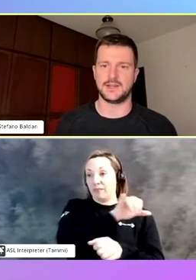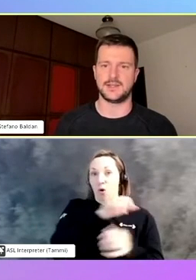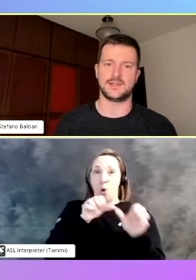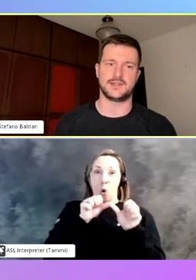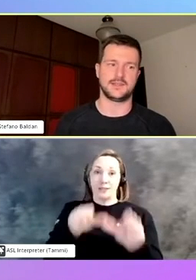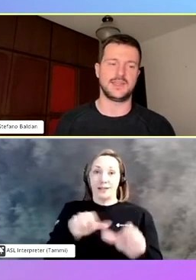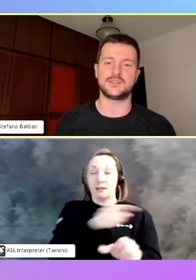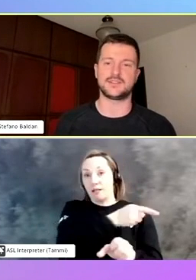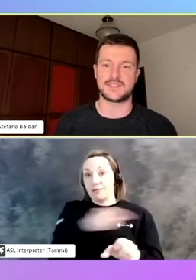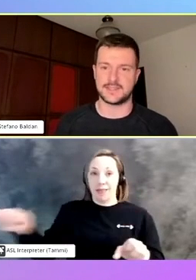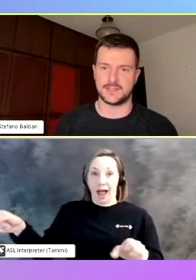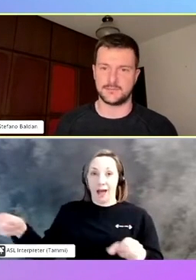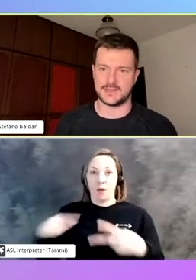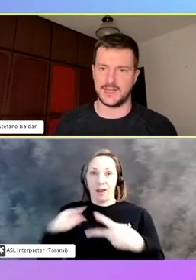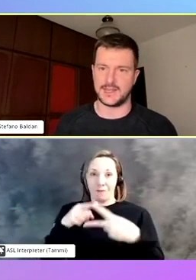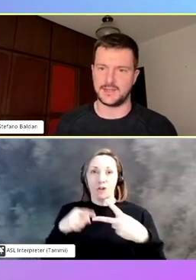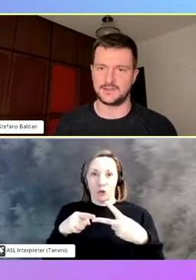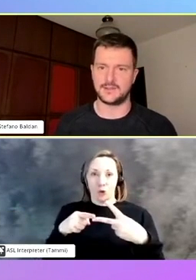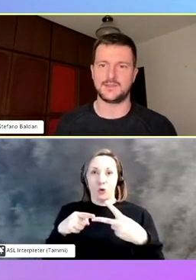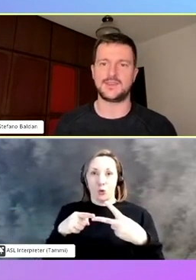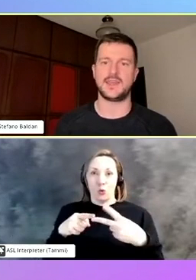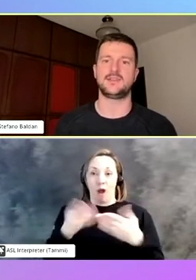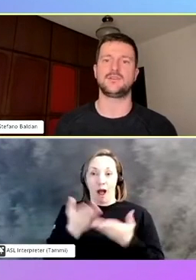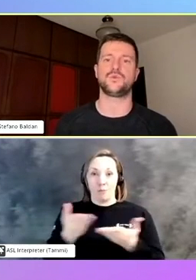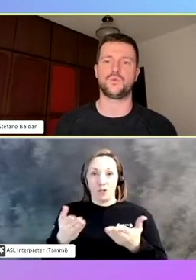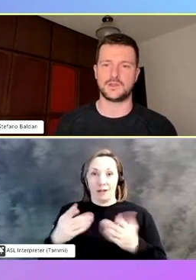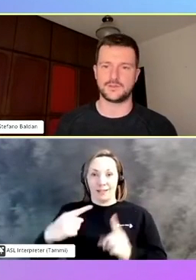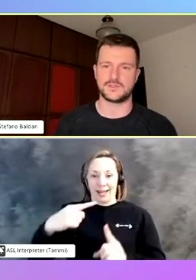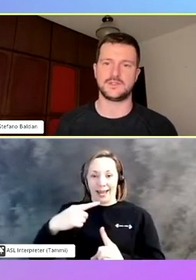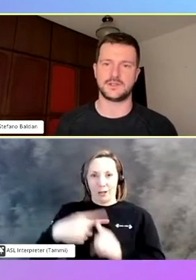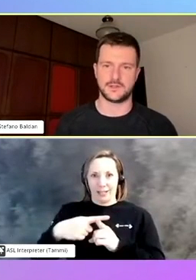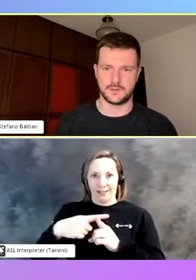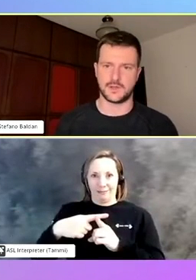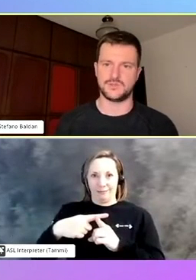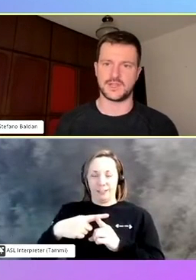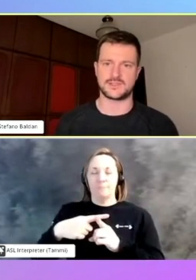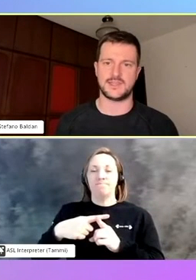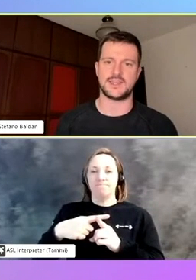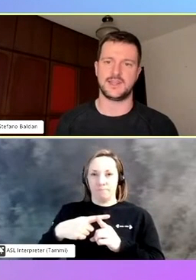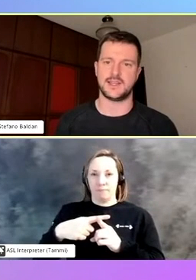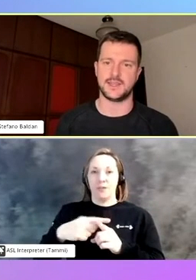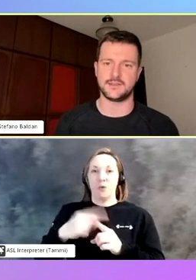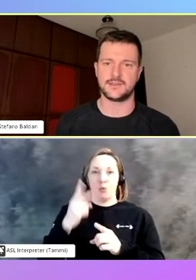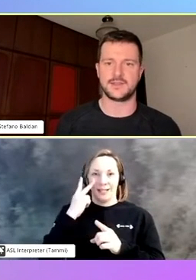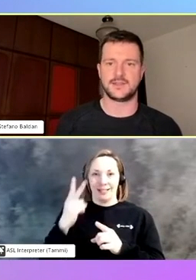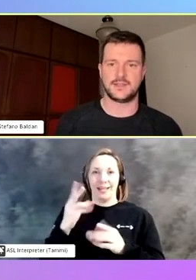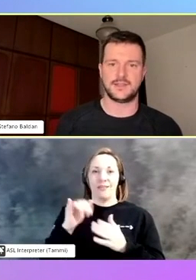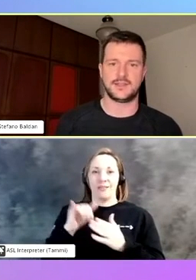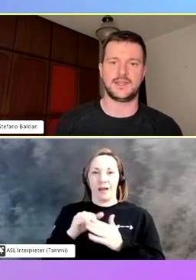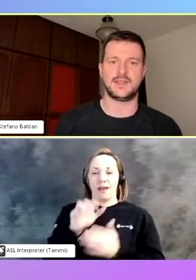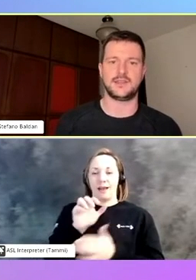are expected to work with. For example, we have jaws, Zoom text, fusion,